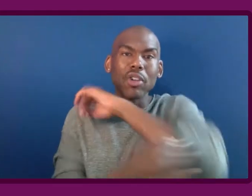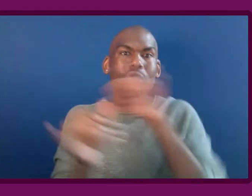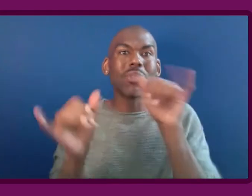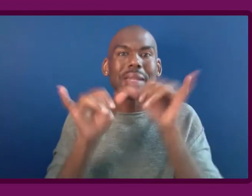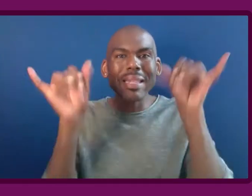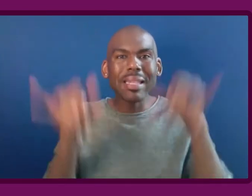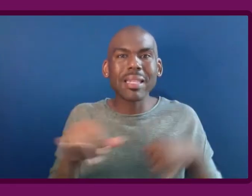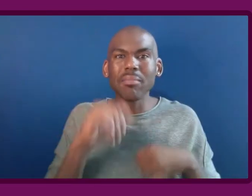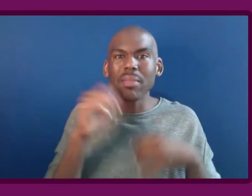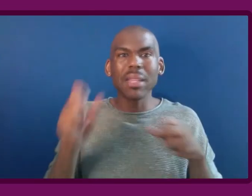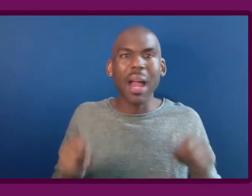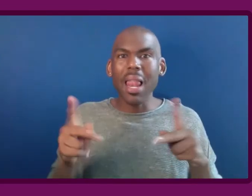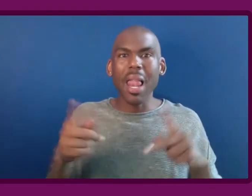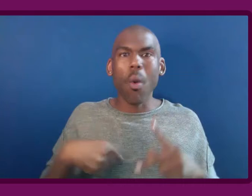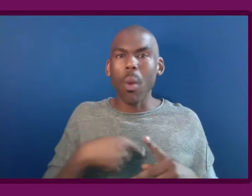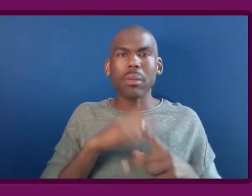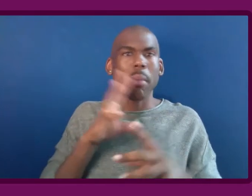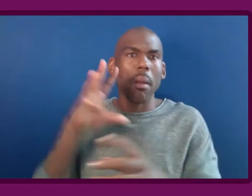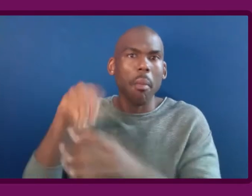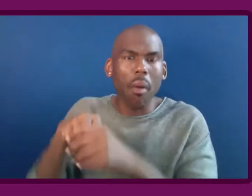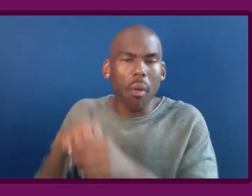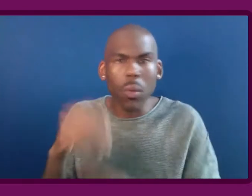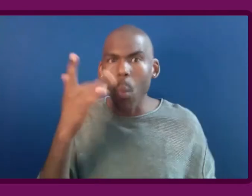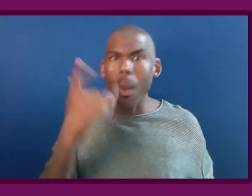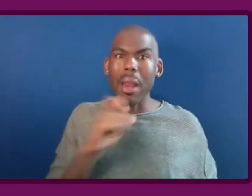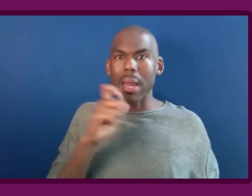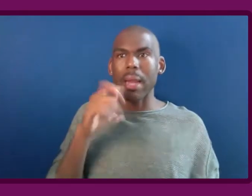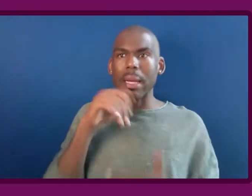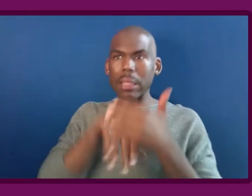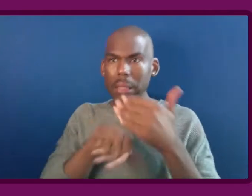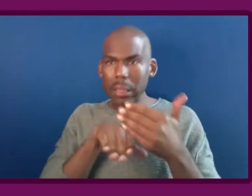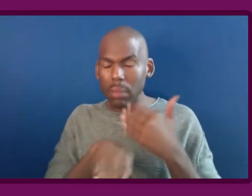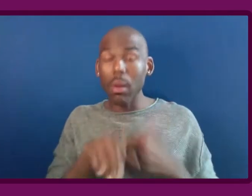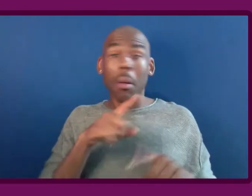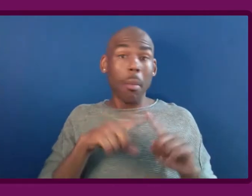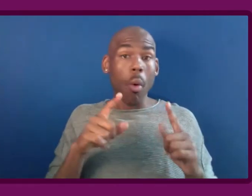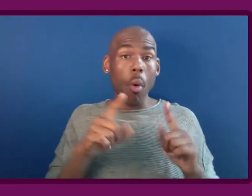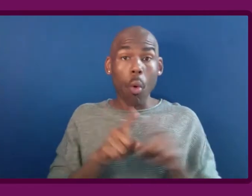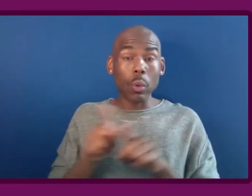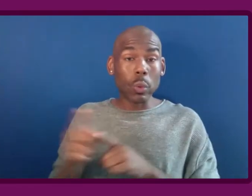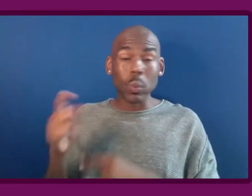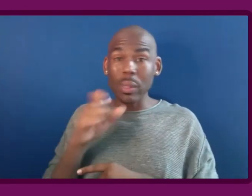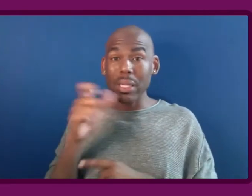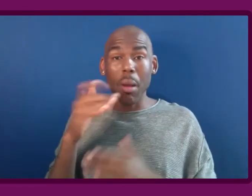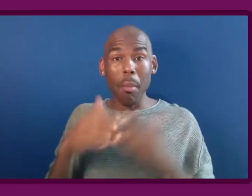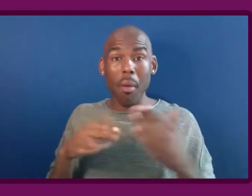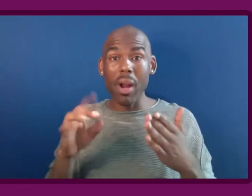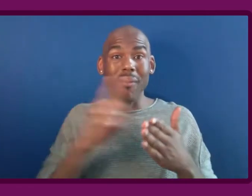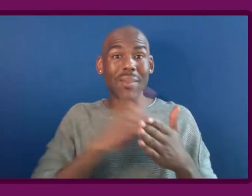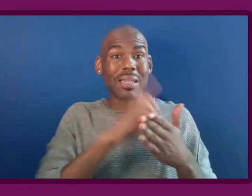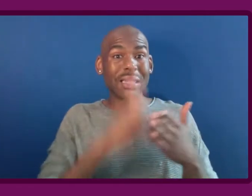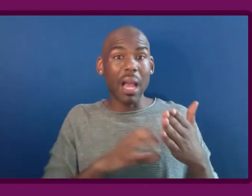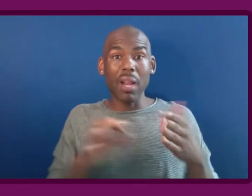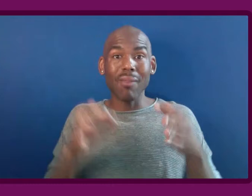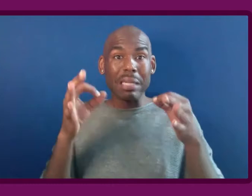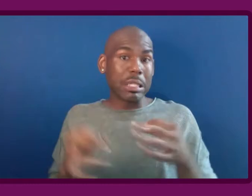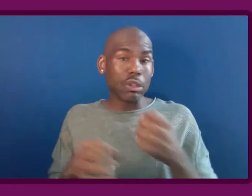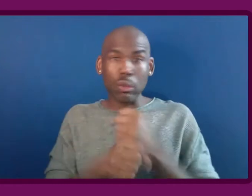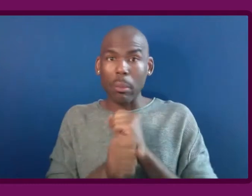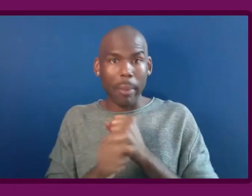The system doesn't allow us to be a part of that, because it's not accessible, but also because we're not part of the design and the decision-making on that,